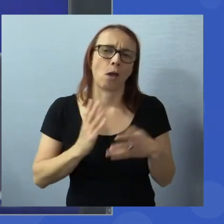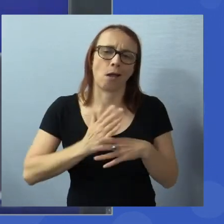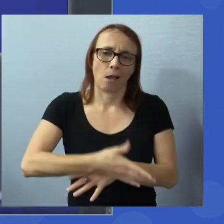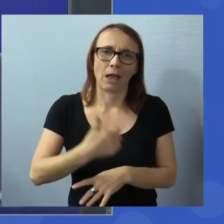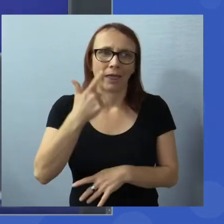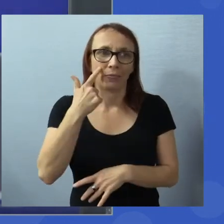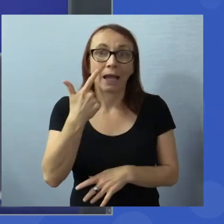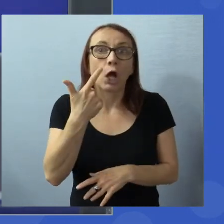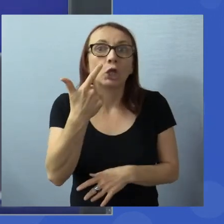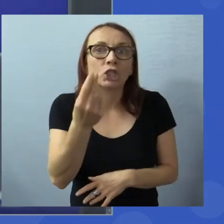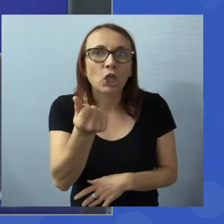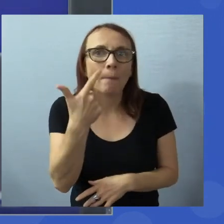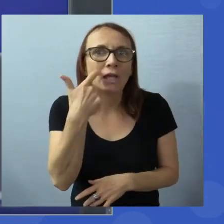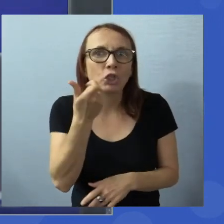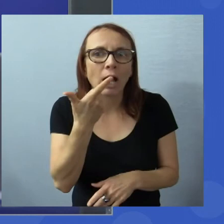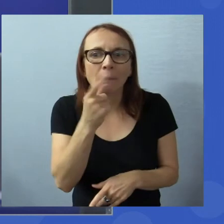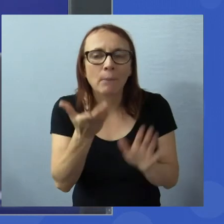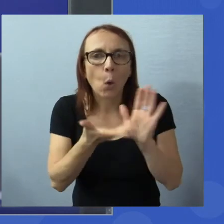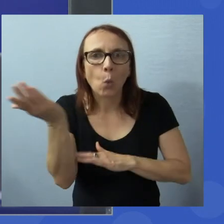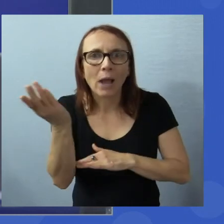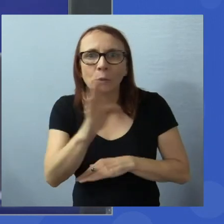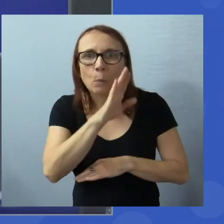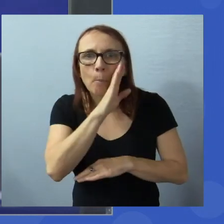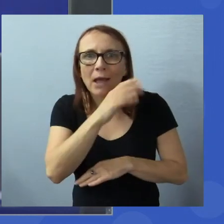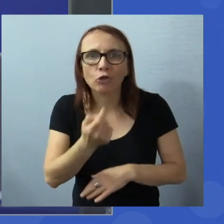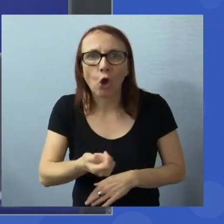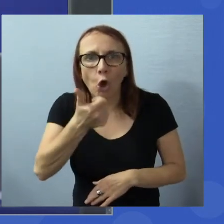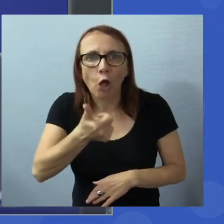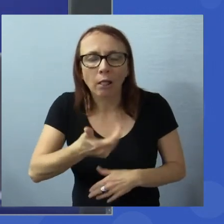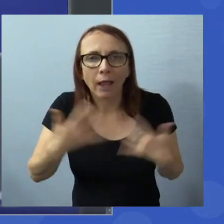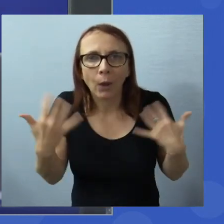early last night so maybe that's an indication of how how hard were driving